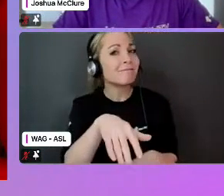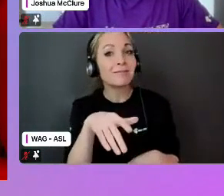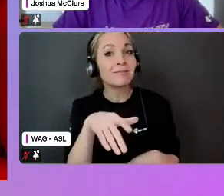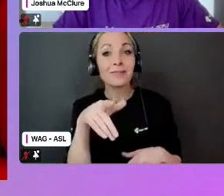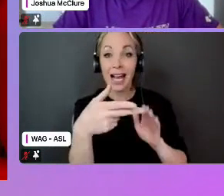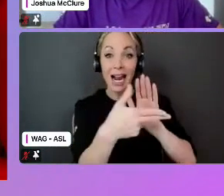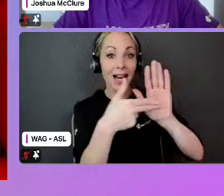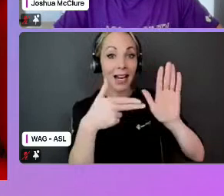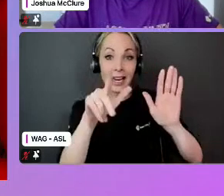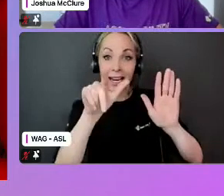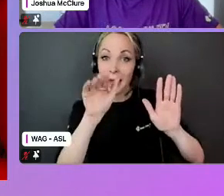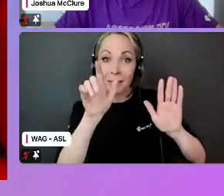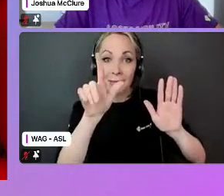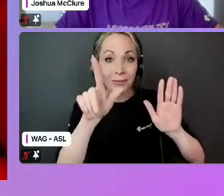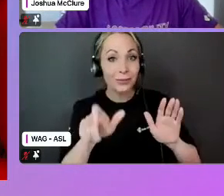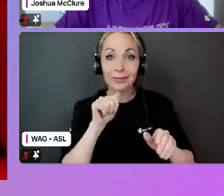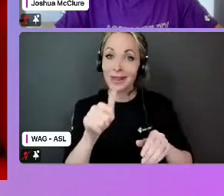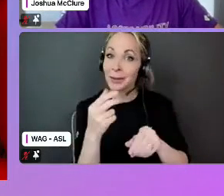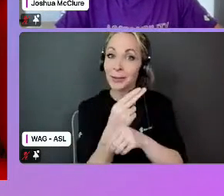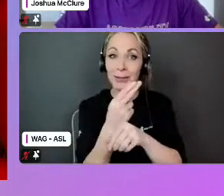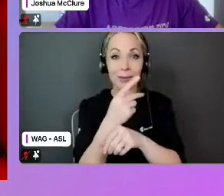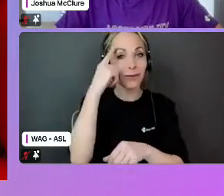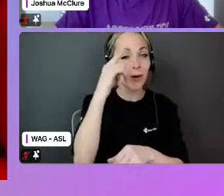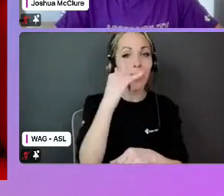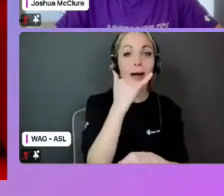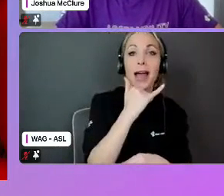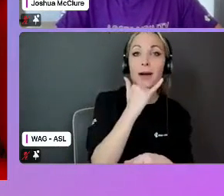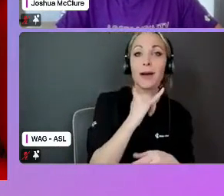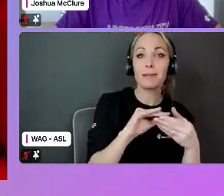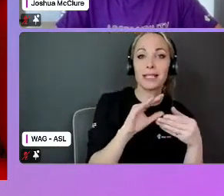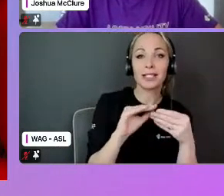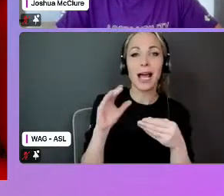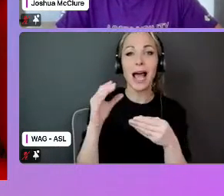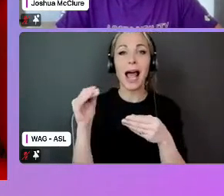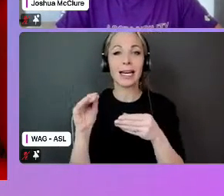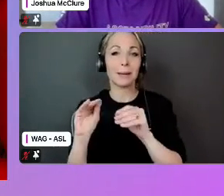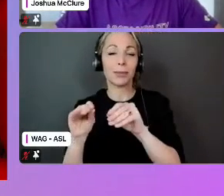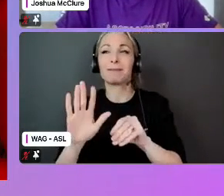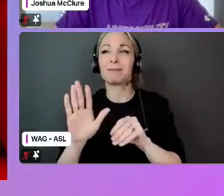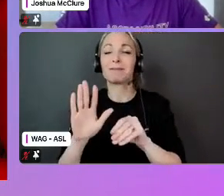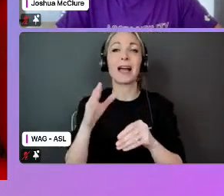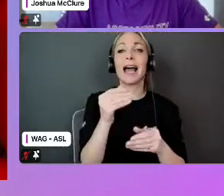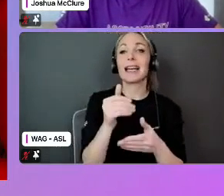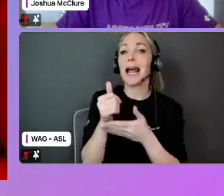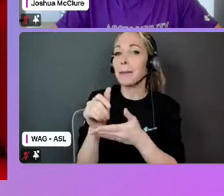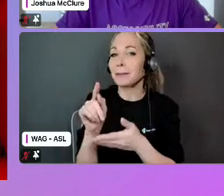kinds of texts key Mac [>>] Labels should not be used